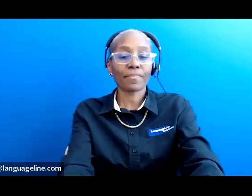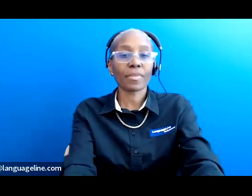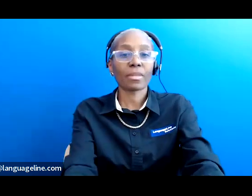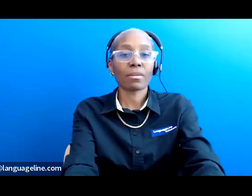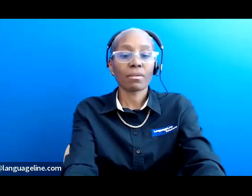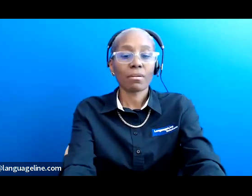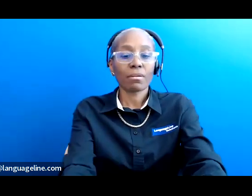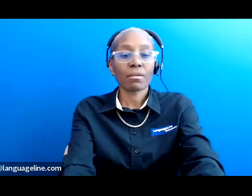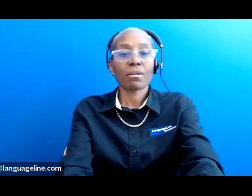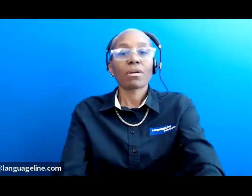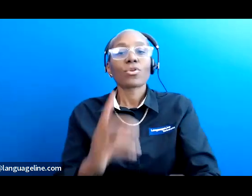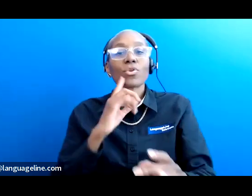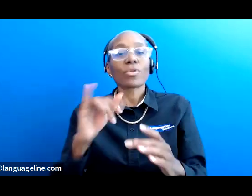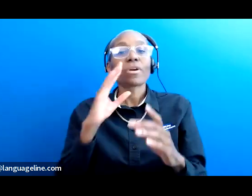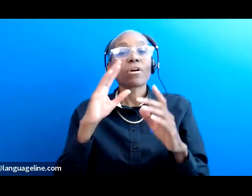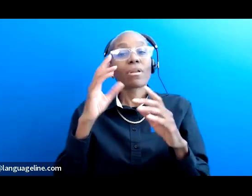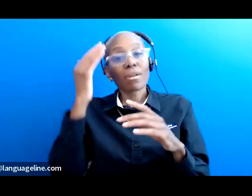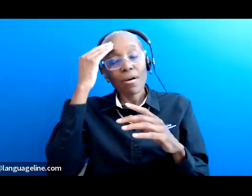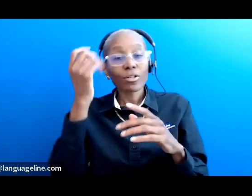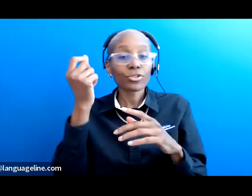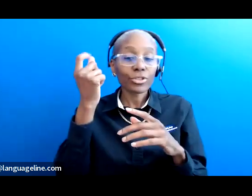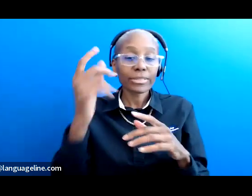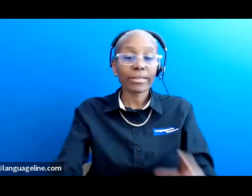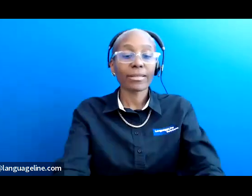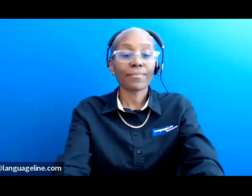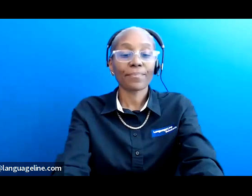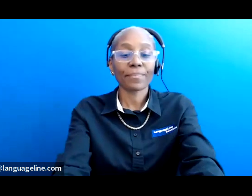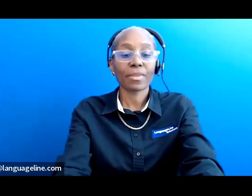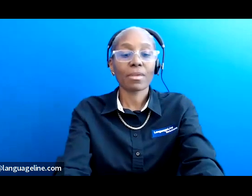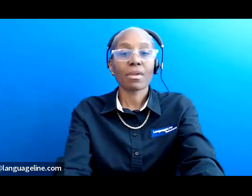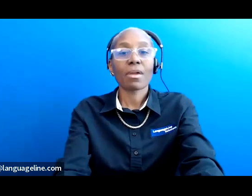their knowledge and understanding and the peer mentoring program where